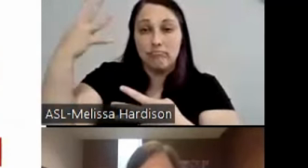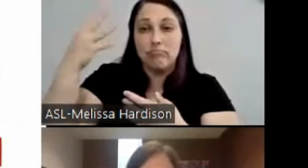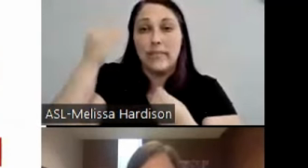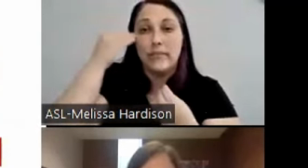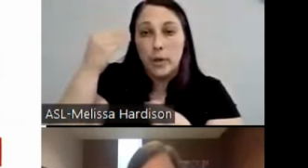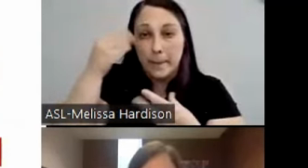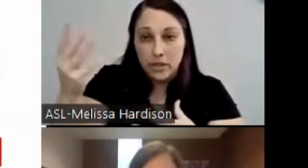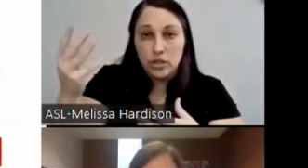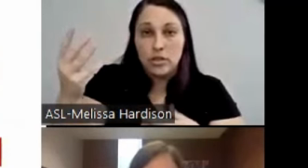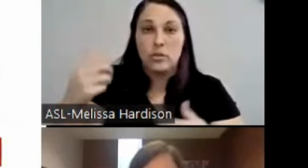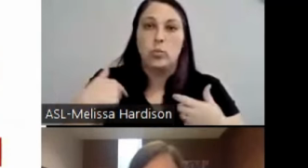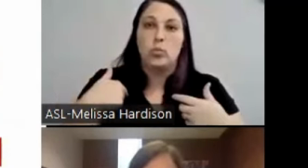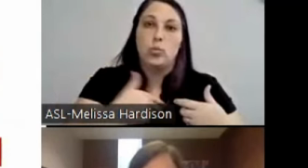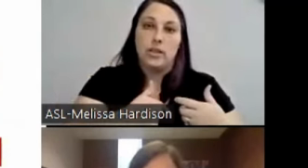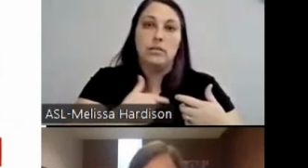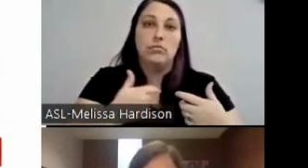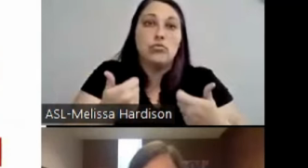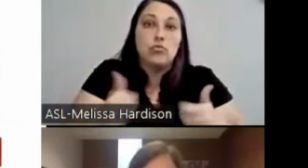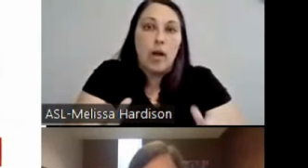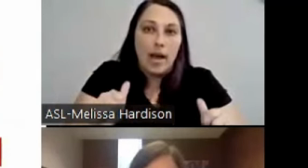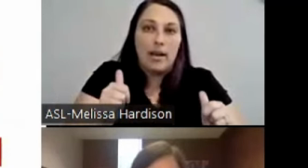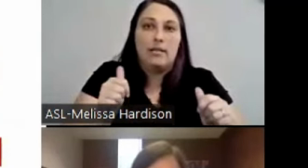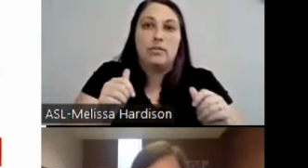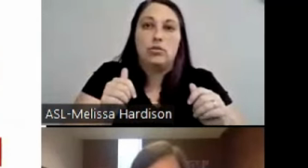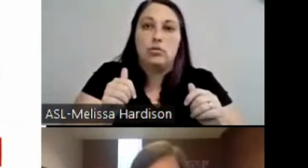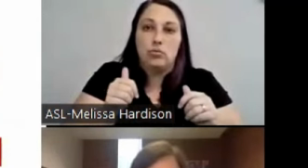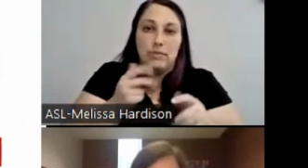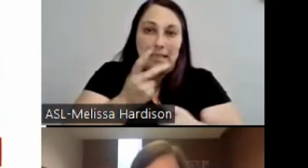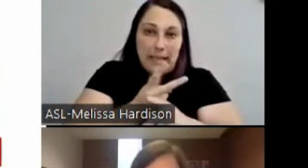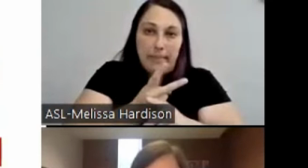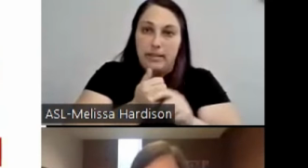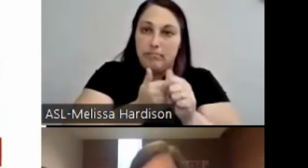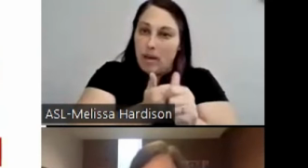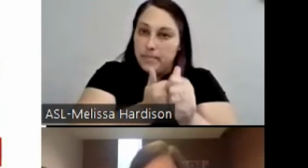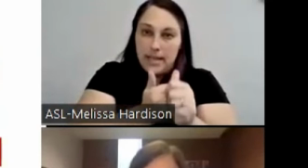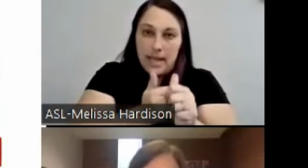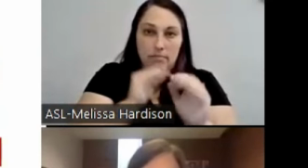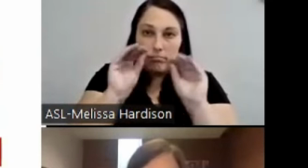For housing -related programs and for factors such as, do you own or rent?